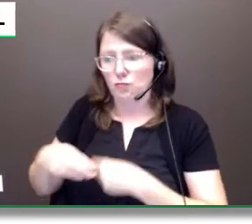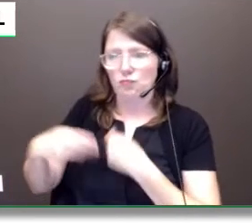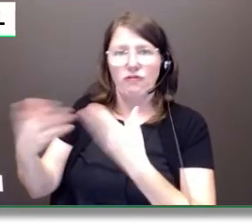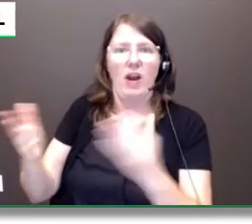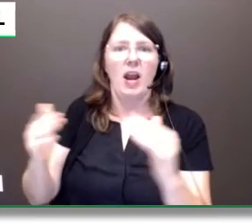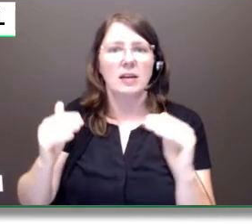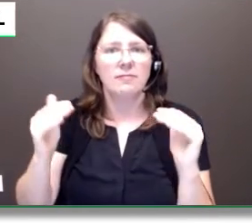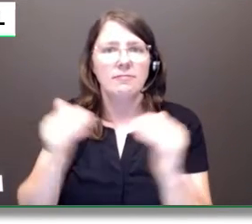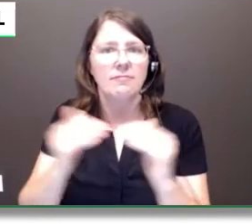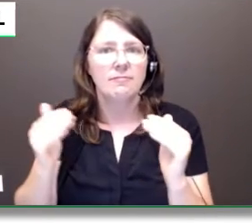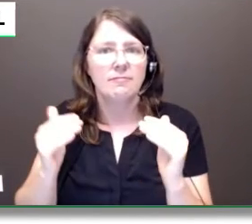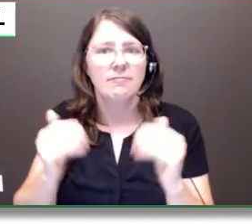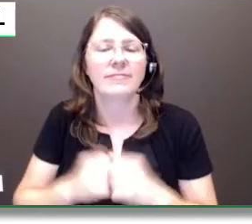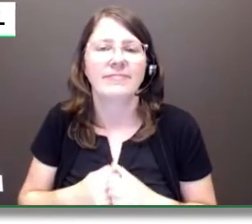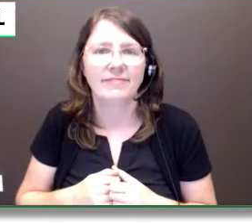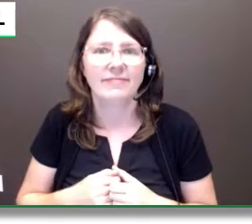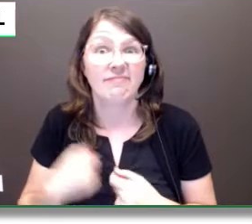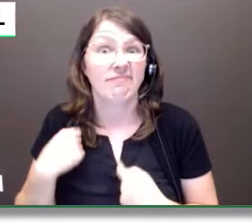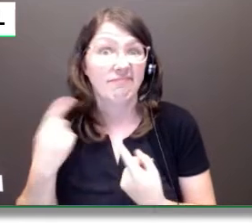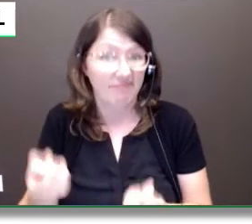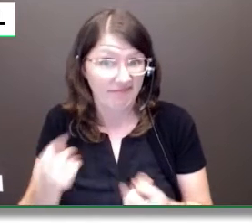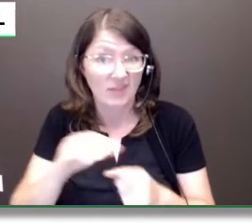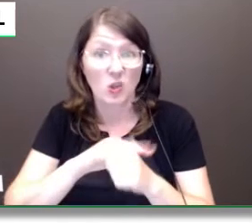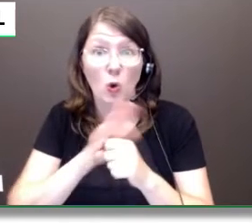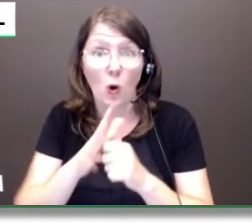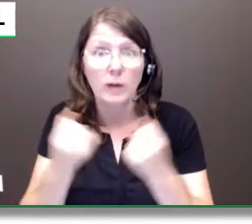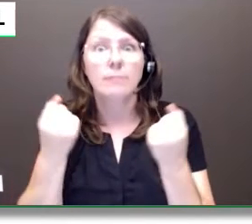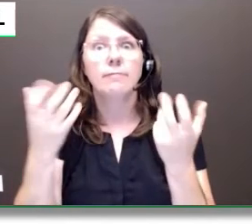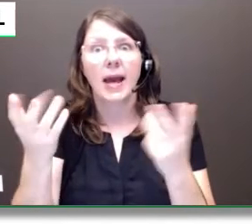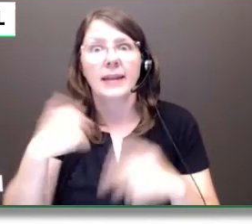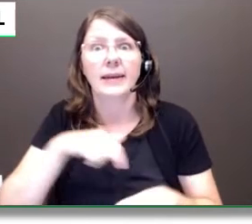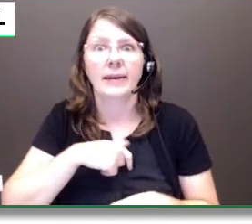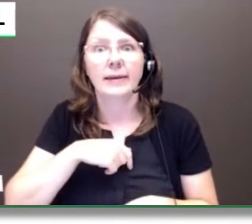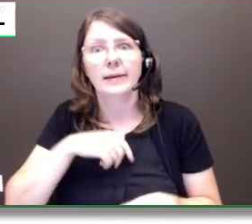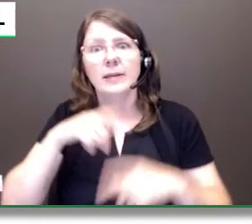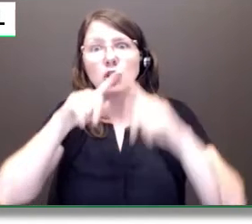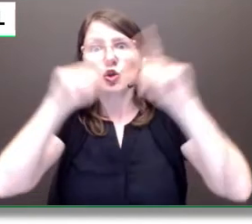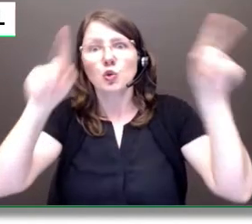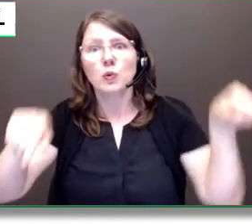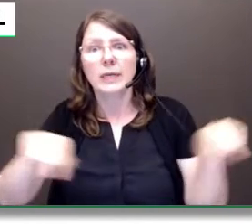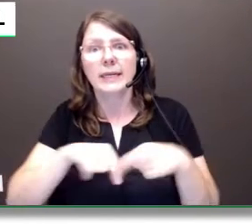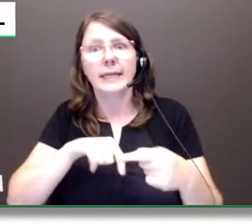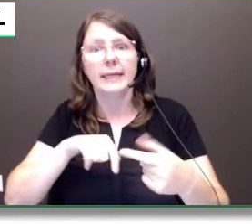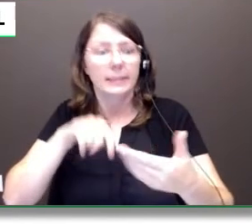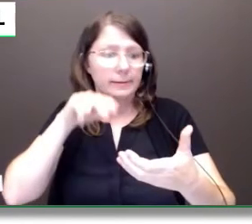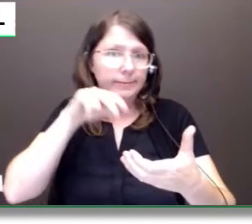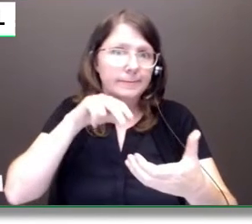adventurous and and have that experience with the wild and and sort of feel the